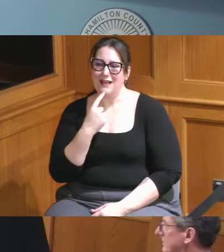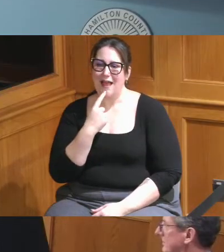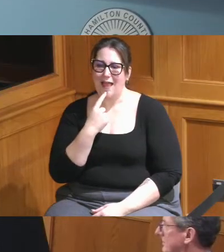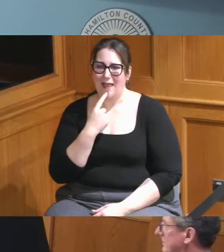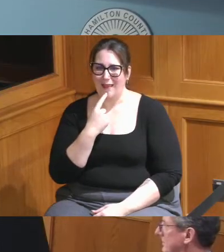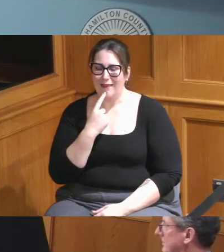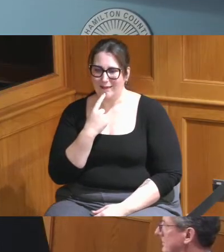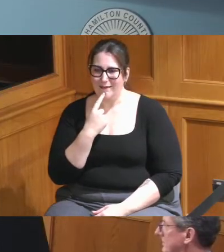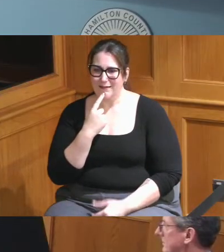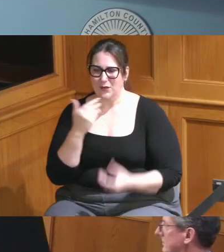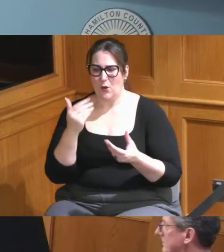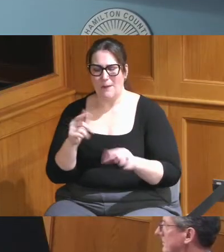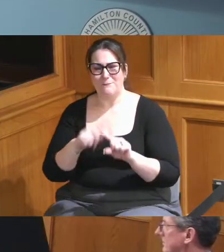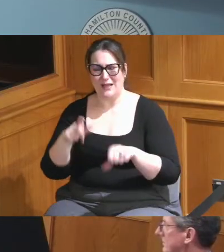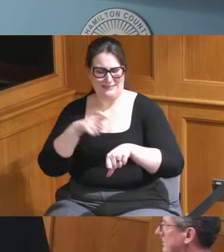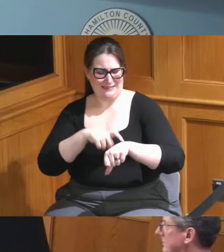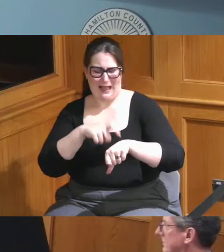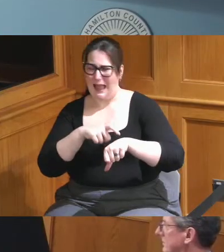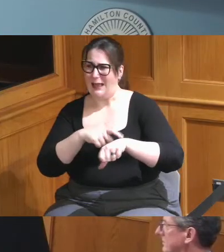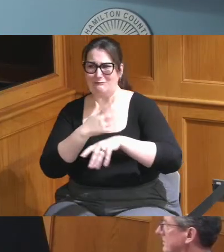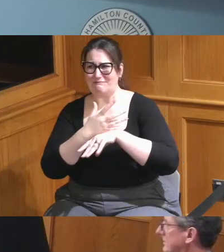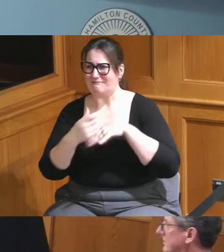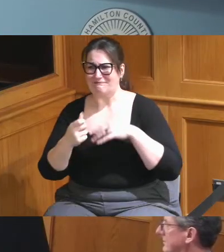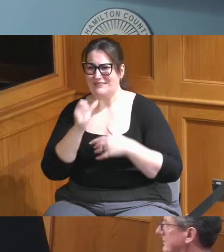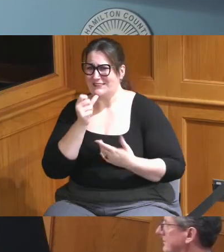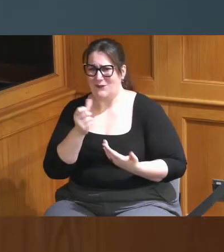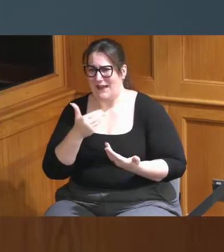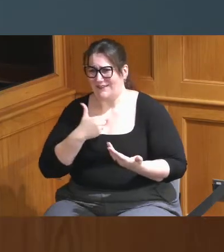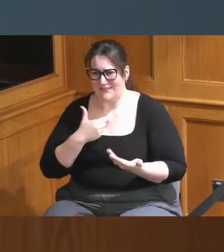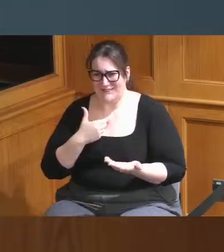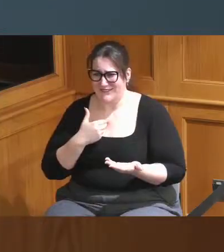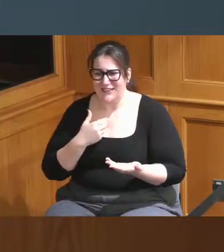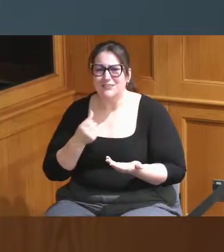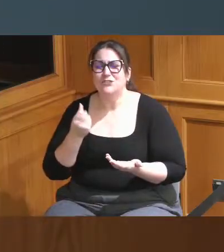say them. But we don't have that kind of time. so, we can't do that. We're all going to take a photo